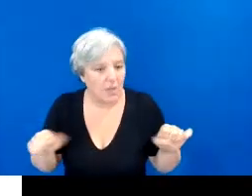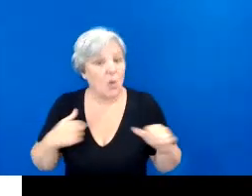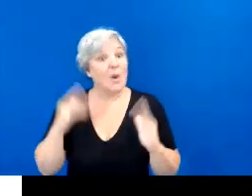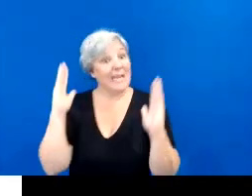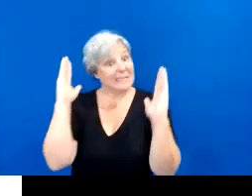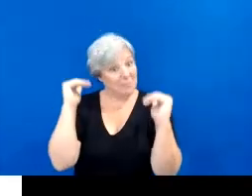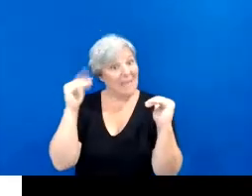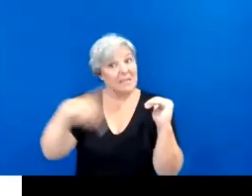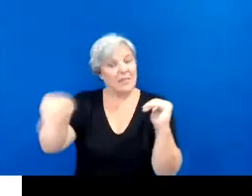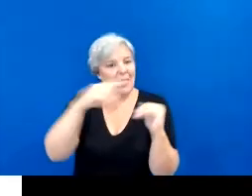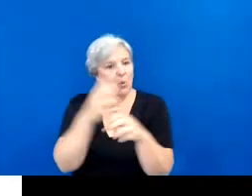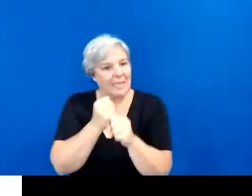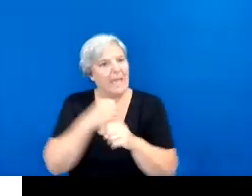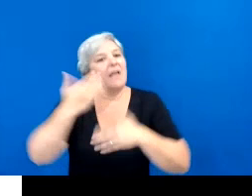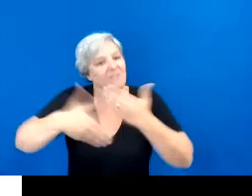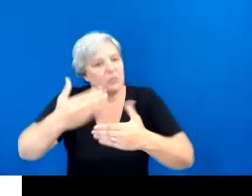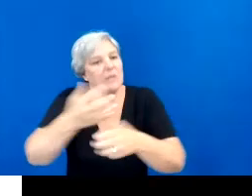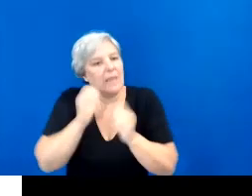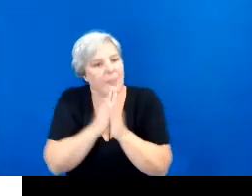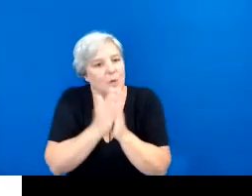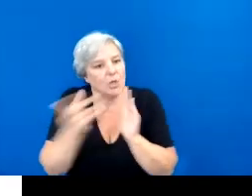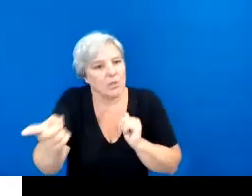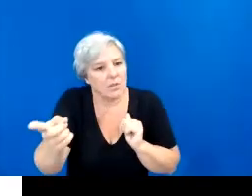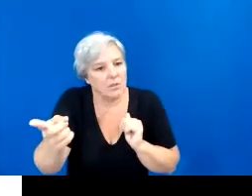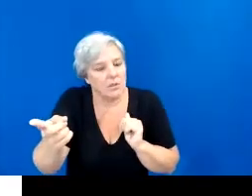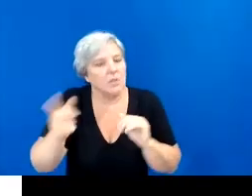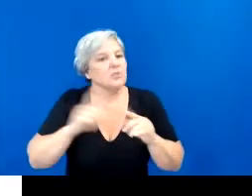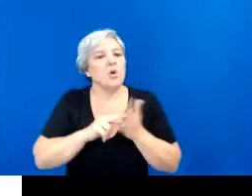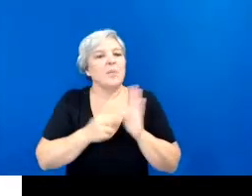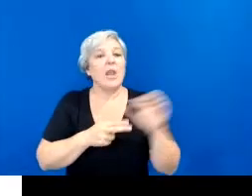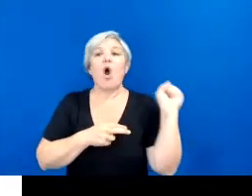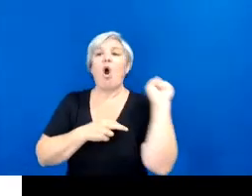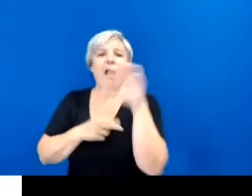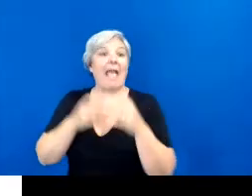those students are eventually going to end up buying that book. So it's not replacing that purchase.